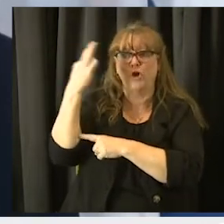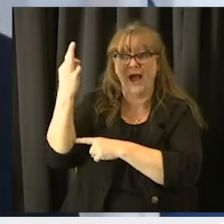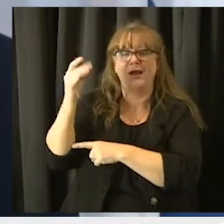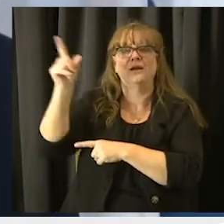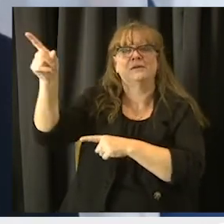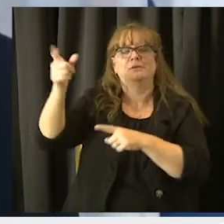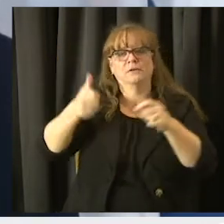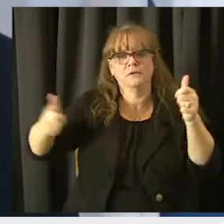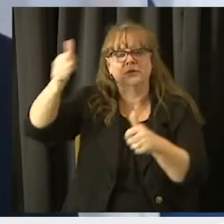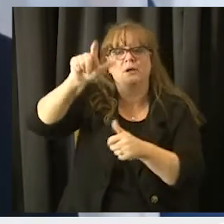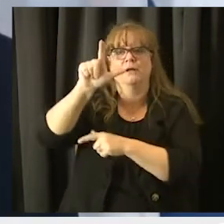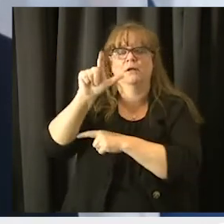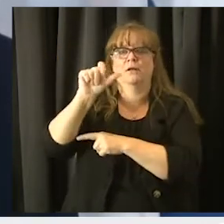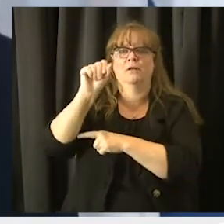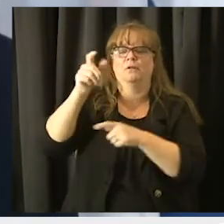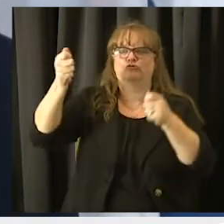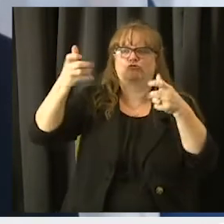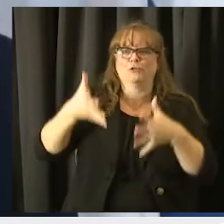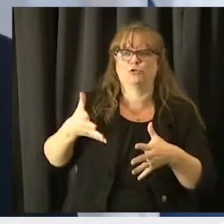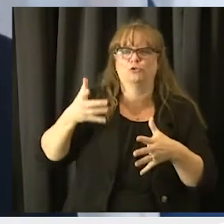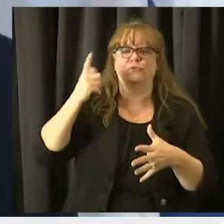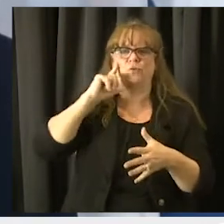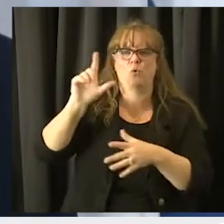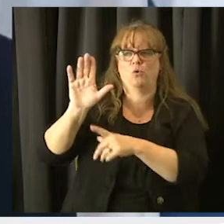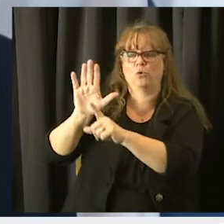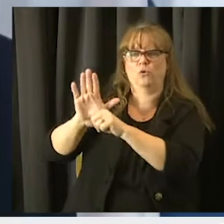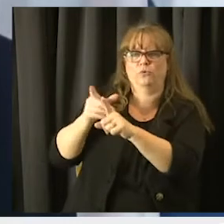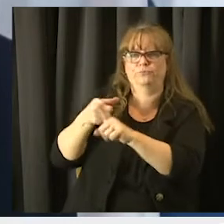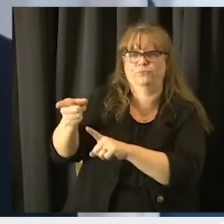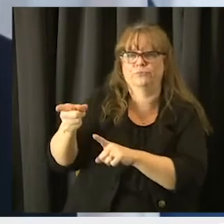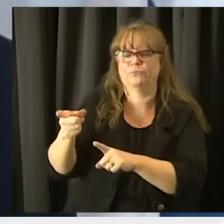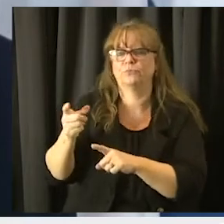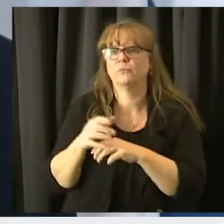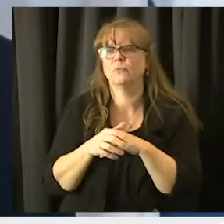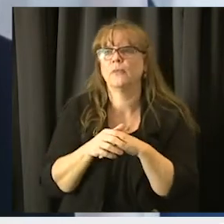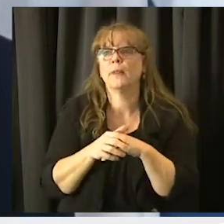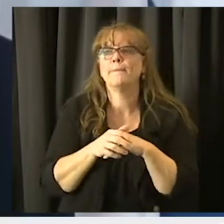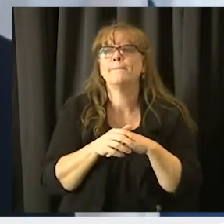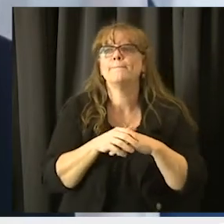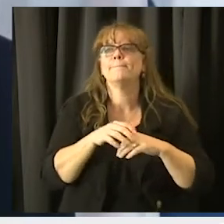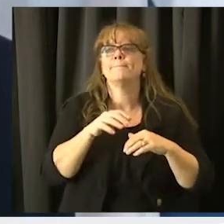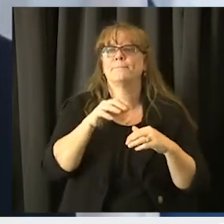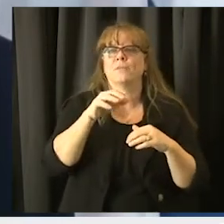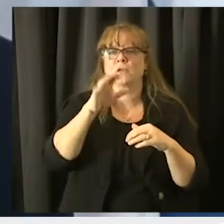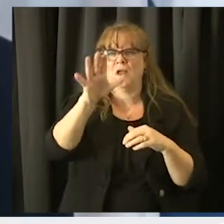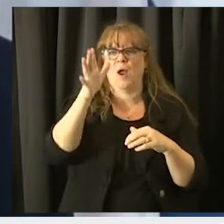A number of new cases uh today preliminary numbers 2,451 in Colorado